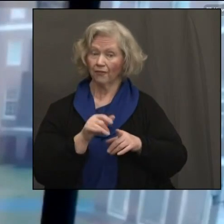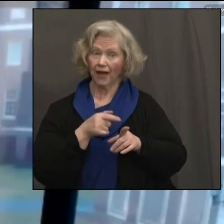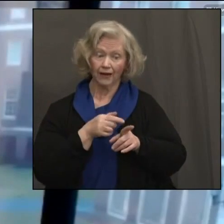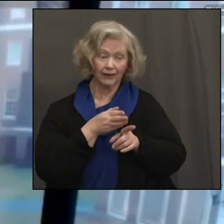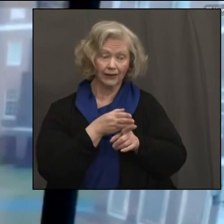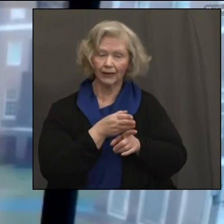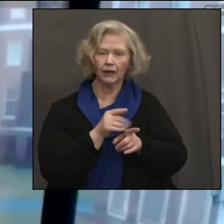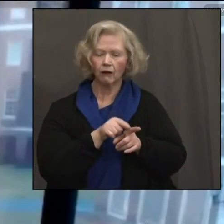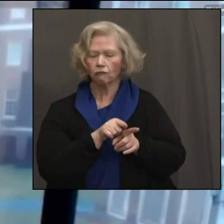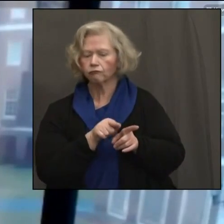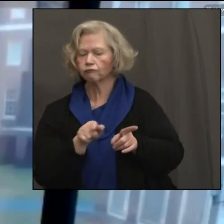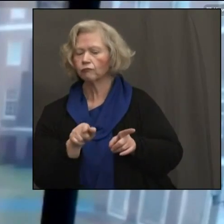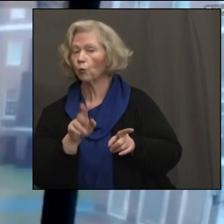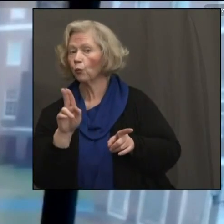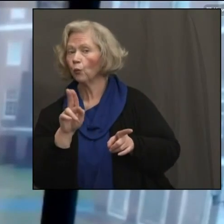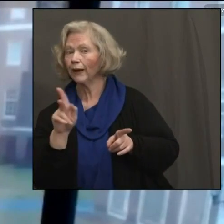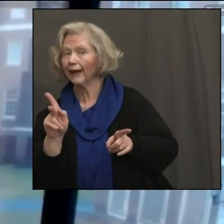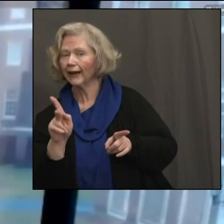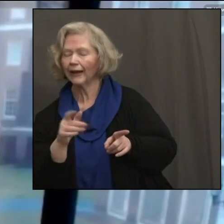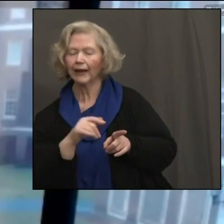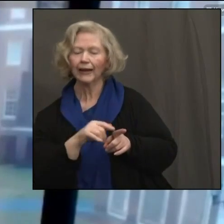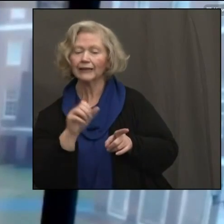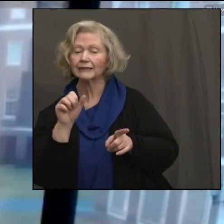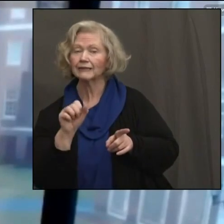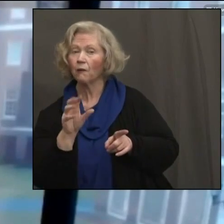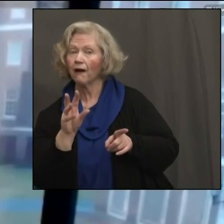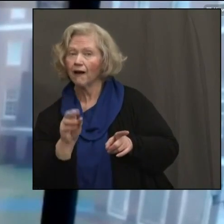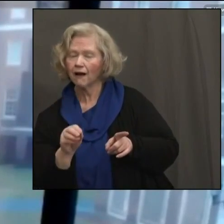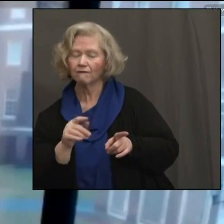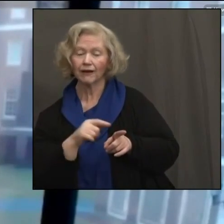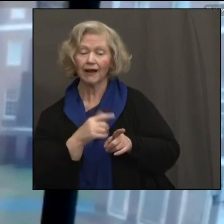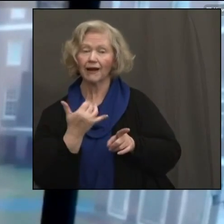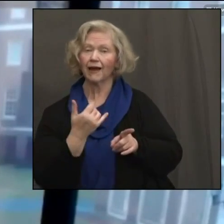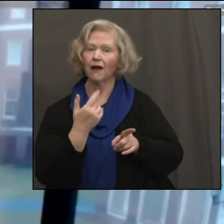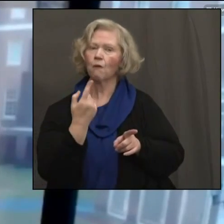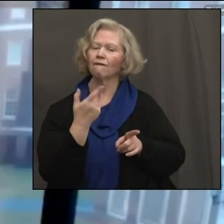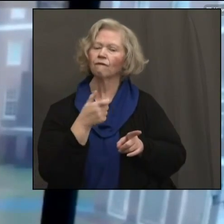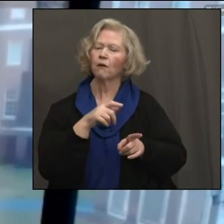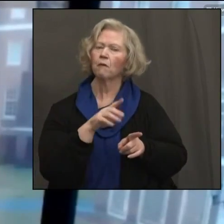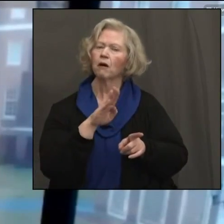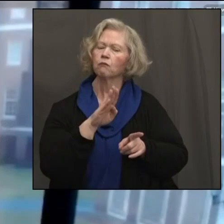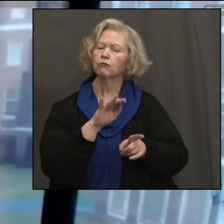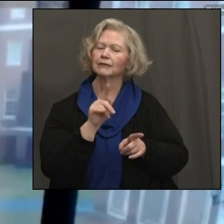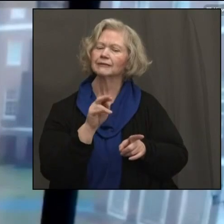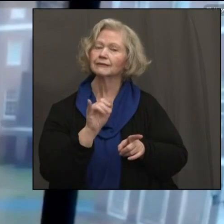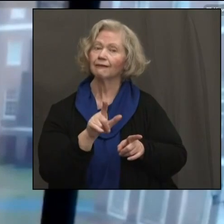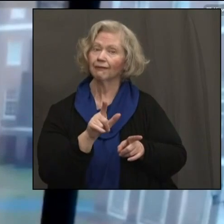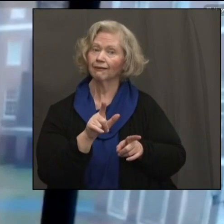IN BRAZIL ALSO KNOWN AS THE P ONE VARIANT WAS IN BRAZIL ALSO KNOWN AS THE P ONE VARIANT WAS DETECTED IN BRAZIL ALSO KNOWN AS THE P ONE VARIANT WAS DETECTED IN IN BRAZIL ALSO KNOWN AS THE P ONE VARIANT WAS DETECTED IN A ONE VARIANT WAS DETECTED IN A ONE VARIANT WAS DETECTED IN A GUILFORD ONE VARIANT WAS DETECTED IN A GUILFORD RESIDENT. GUILFORD RESIDENT. GUILFORD RESIDENT. >> WE WE KNOW WE KNOW THAT WE KNOW THAT THESE WE KNOW THAT THESE VARIANTS WE KNOW THAT THESE VARIANTS OF WE KNOW THAT THESE VARIANTS OF COC WE KNOW THAT THESE VARIANTS OF COC THE